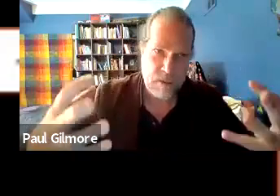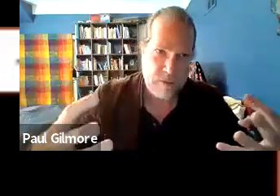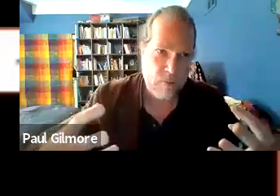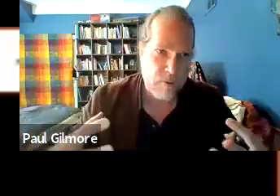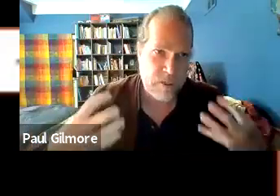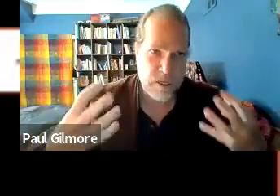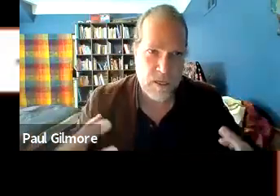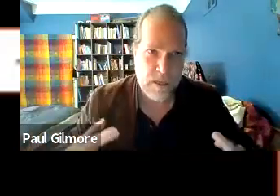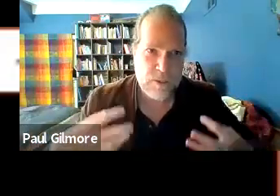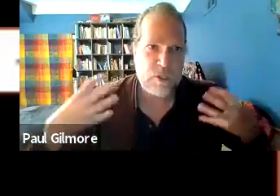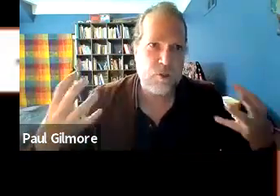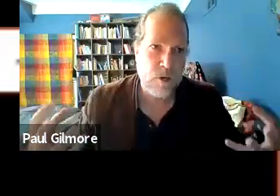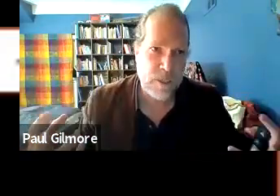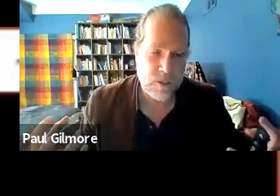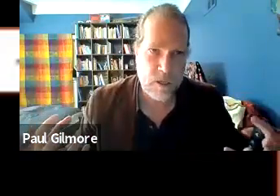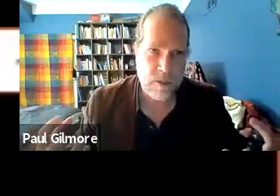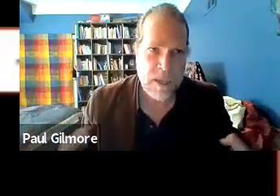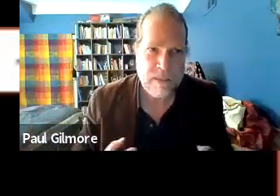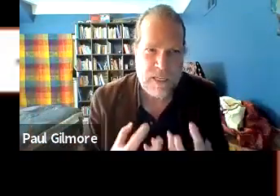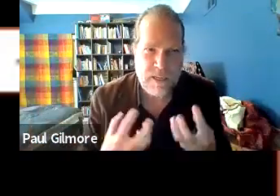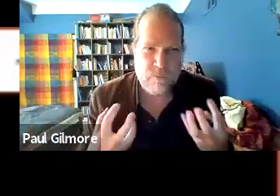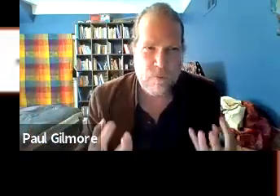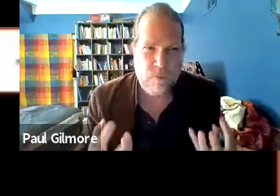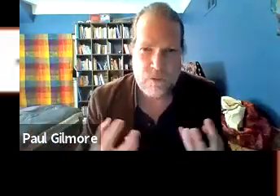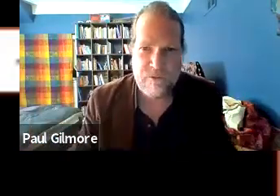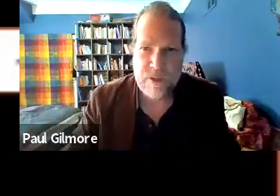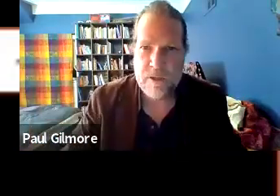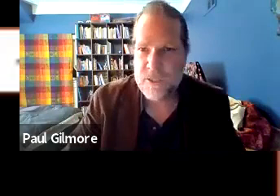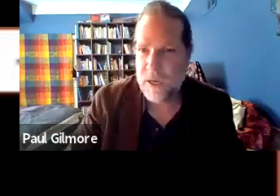color in the world that are going to come and destroy us all. These kind of racial fears